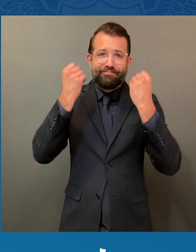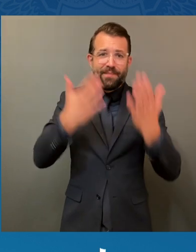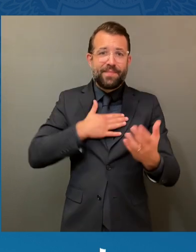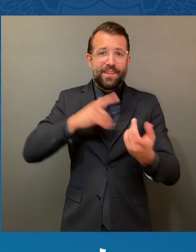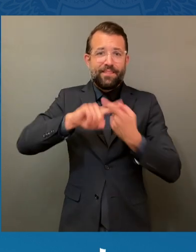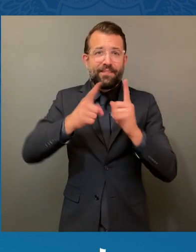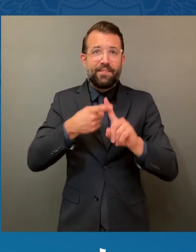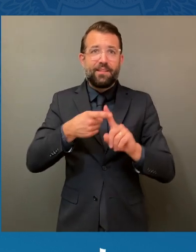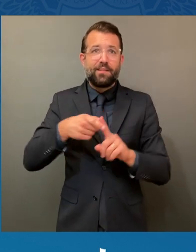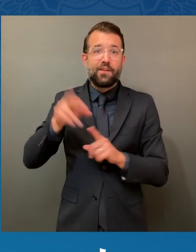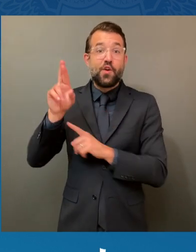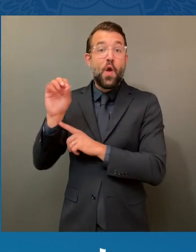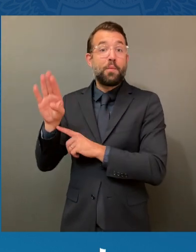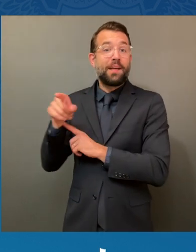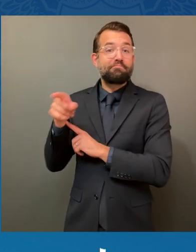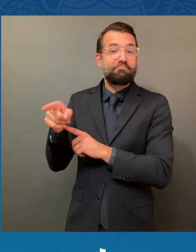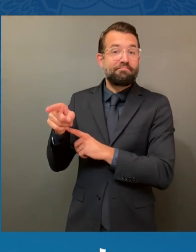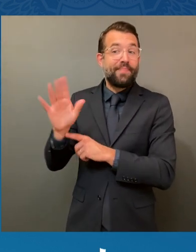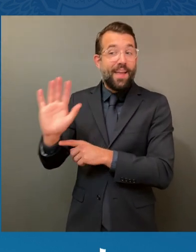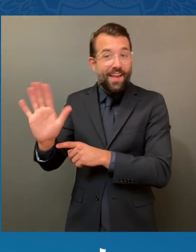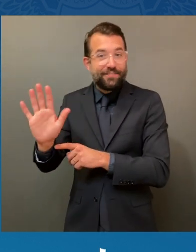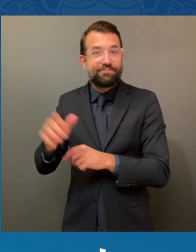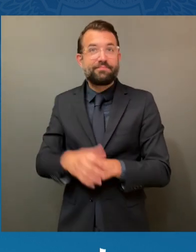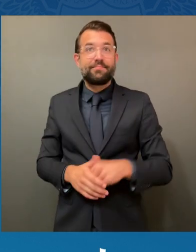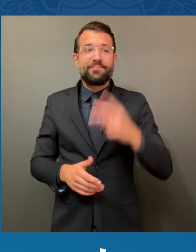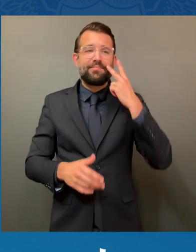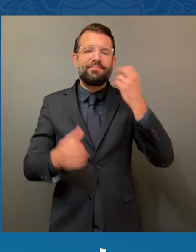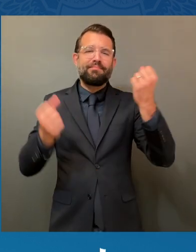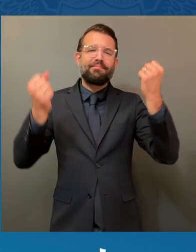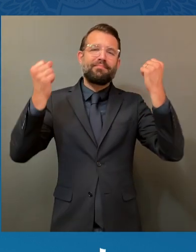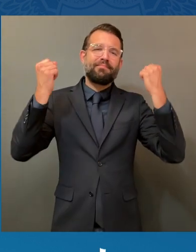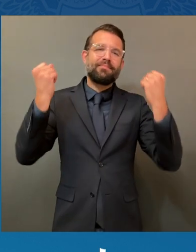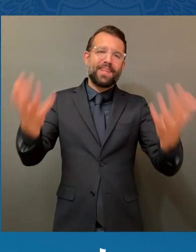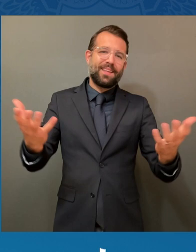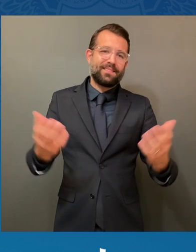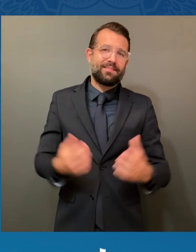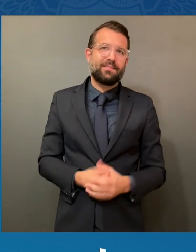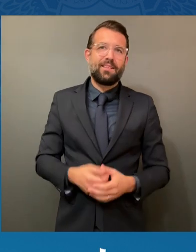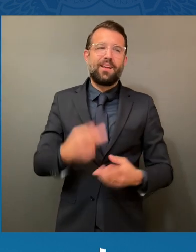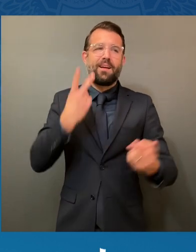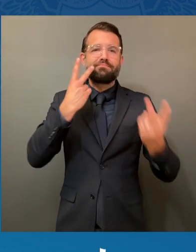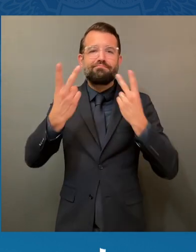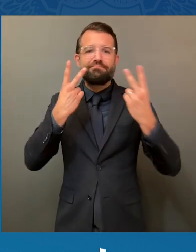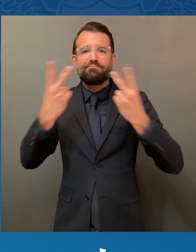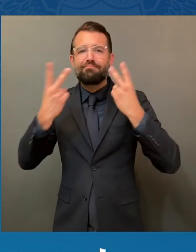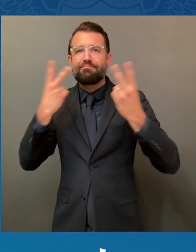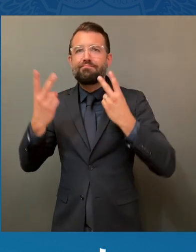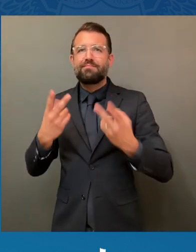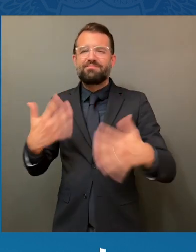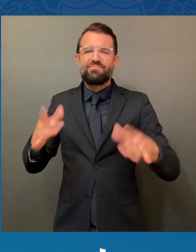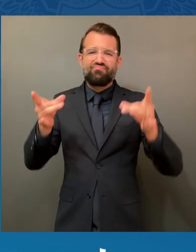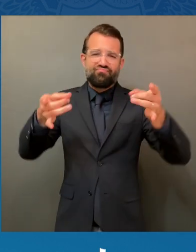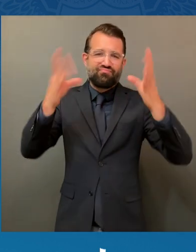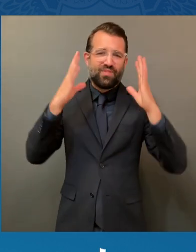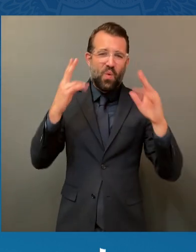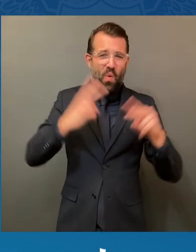I know what we believe. We may see the worst of human behavior sometimes in the work that we do every day, but I know who you are.